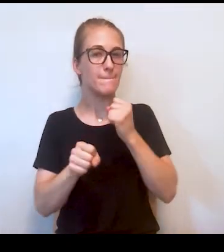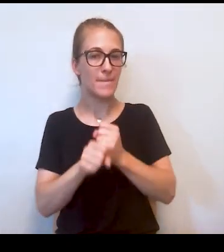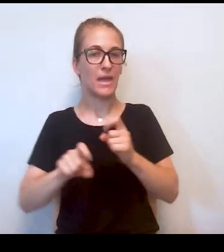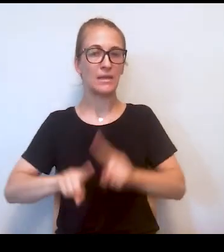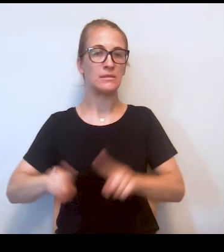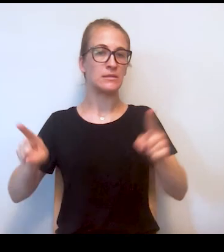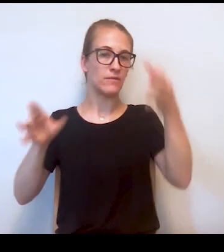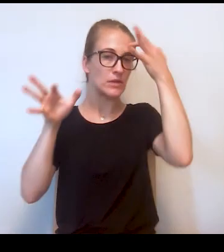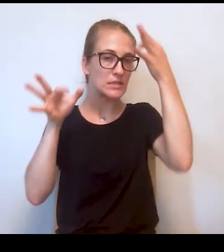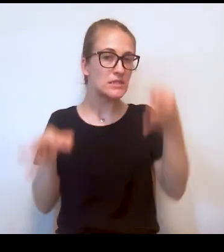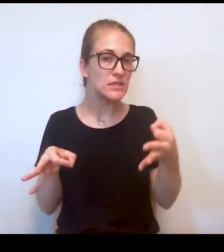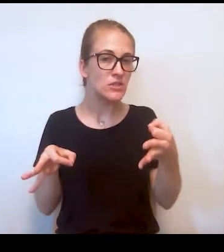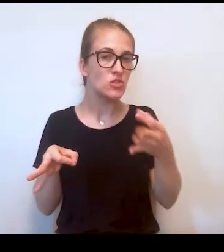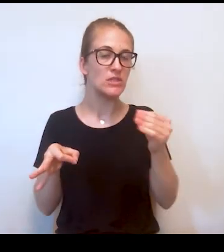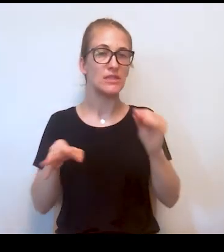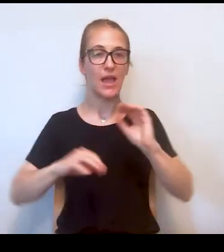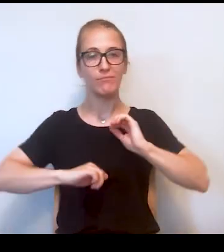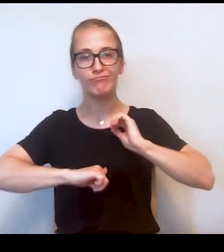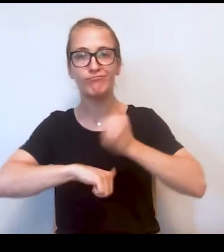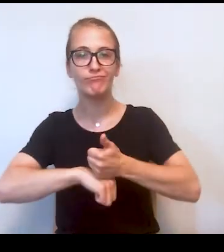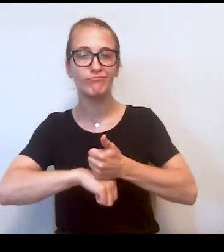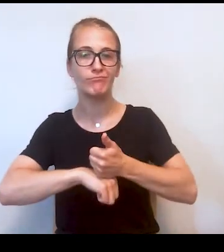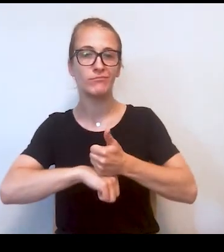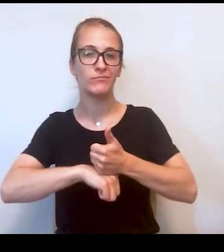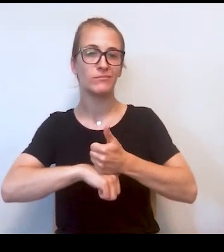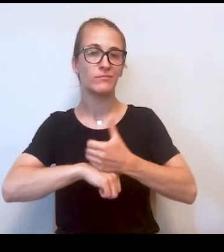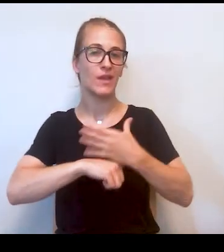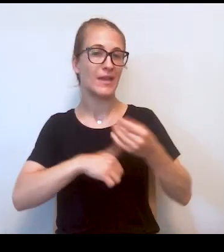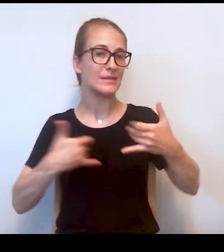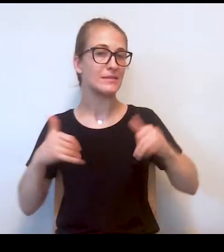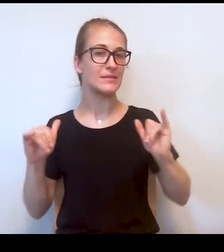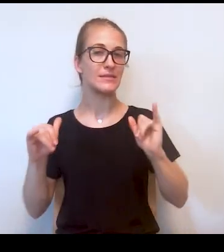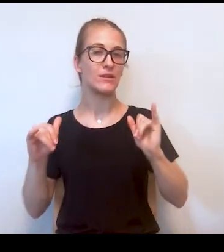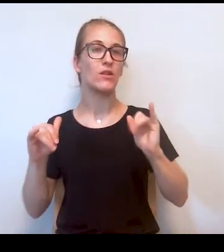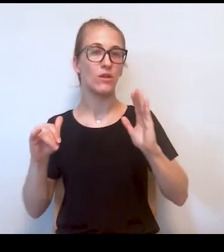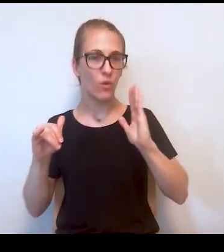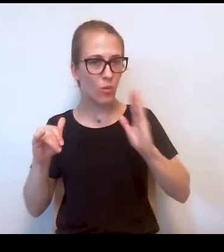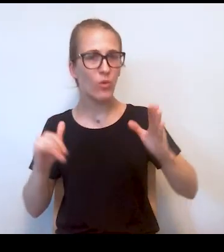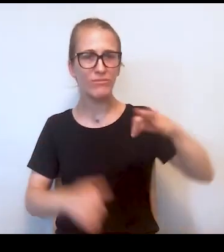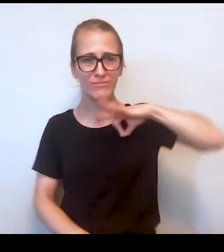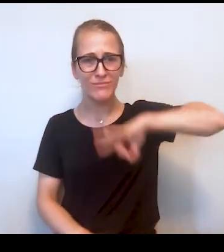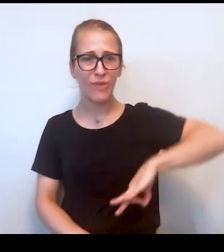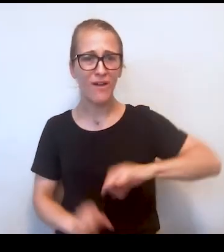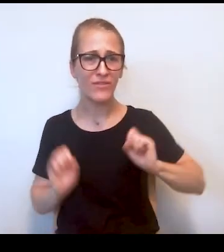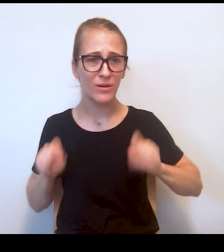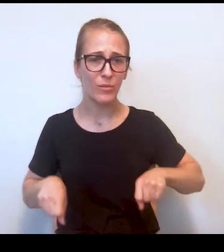from that capitalist standpoint, which of course is what people are going to want to do anything about.